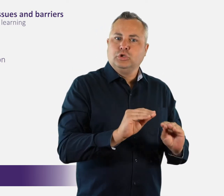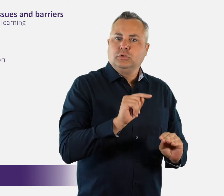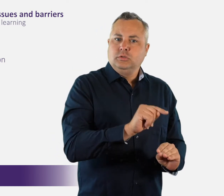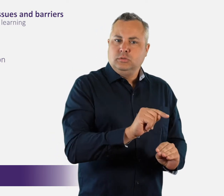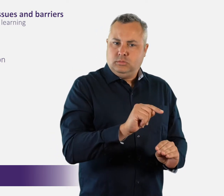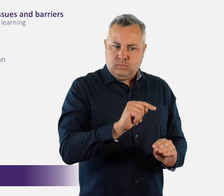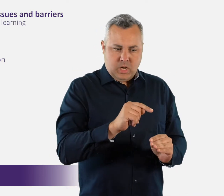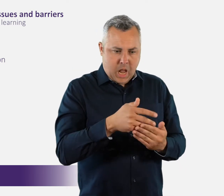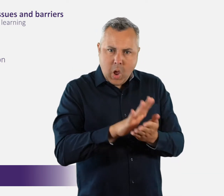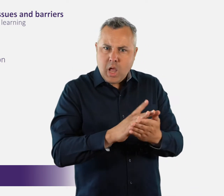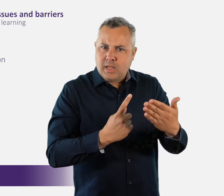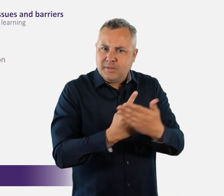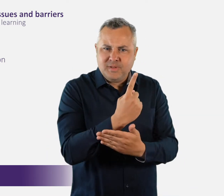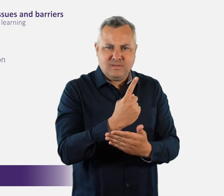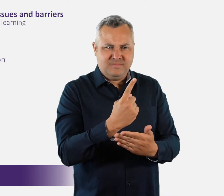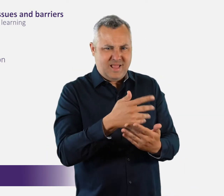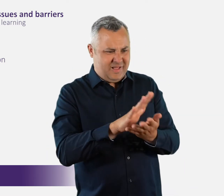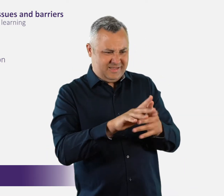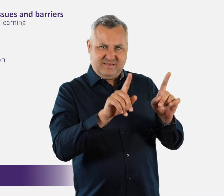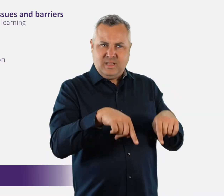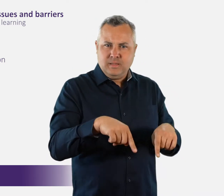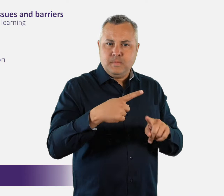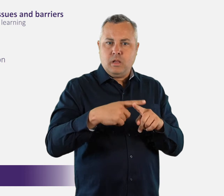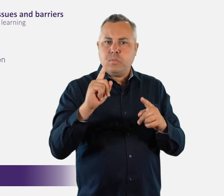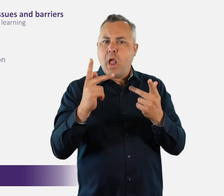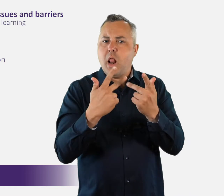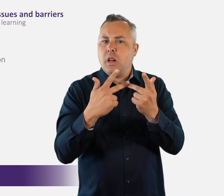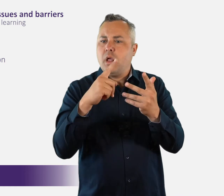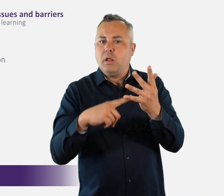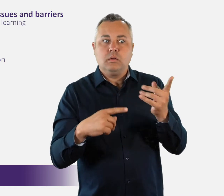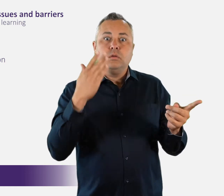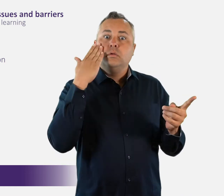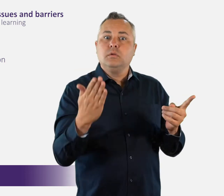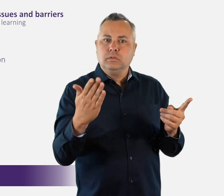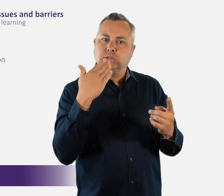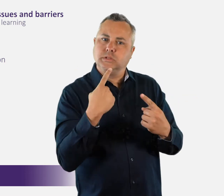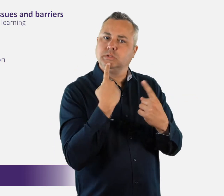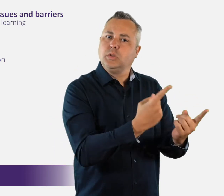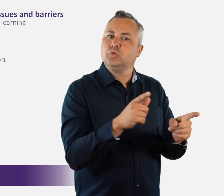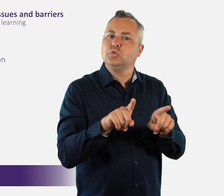present in the context of early childhood education, as well as any unique issues and barriers.